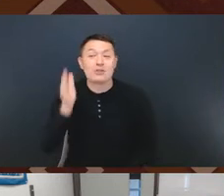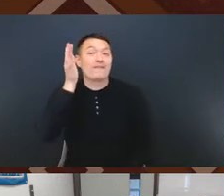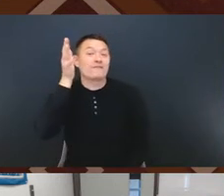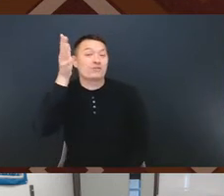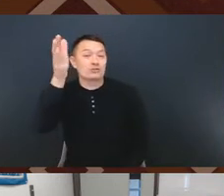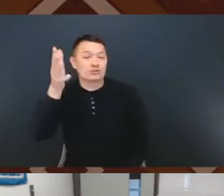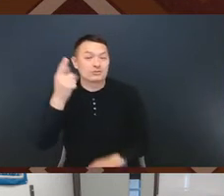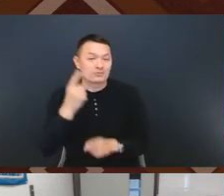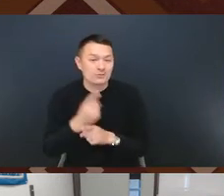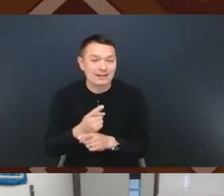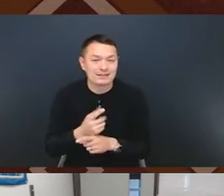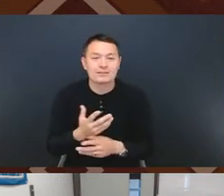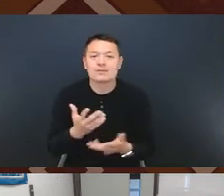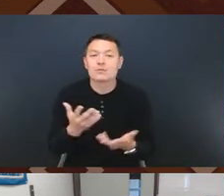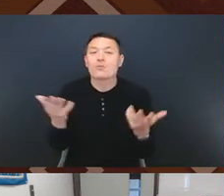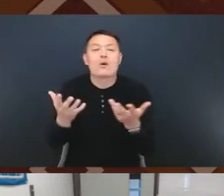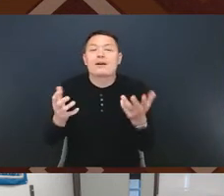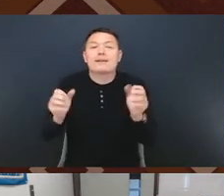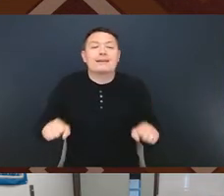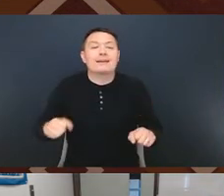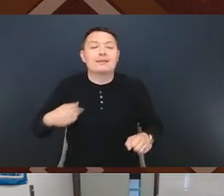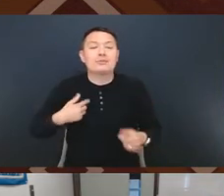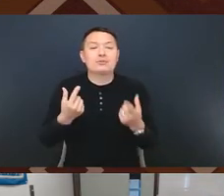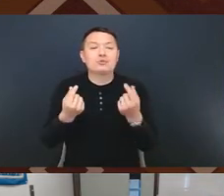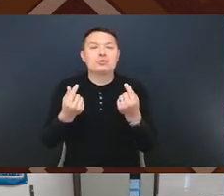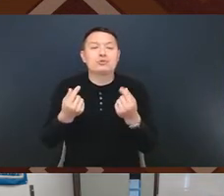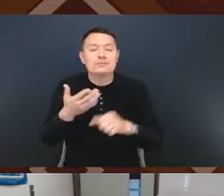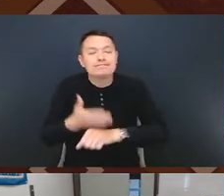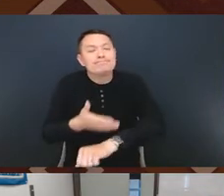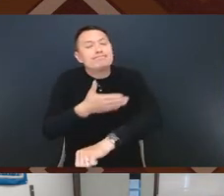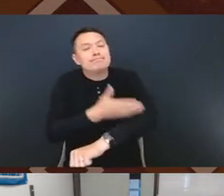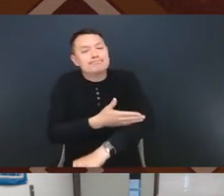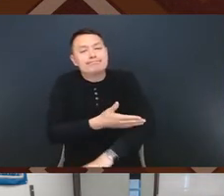What can we do to better to better the future